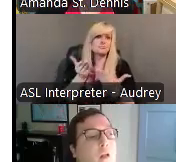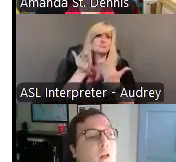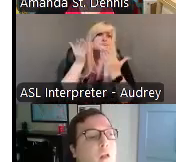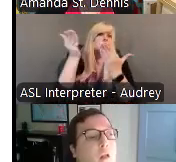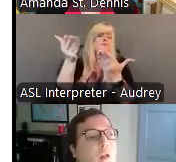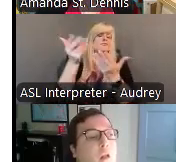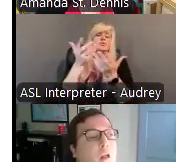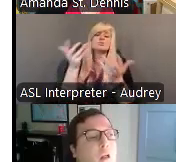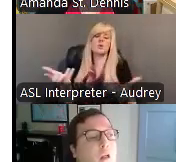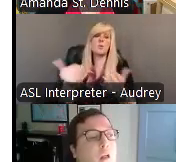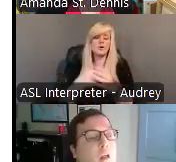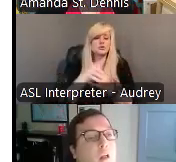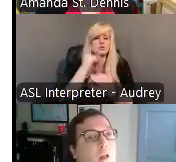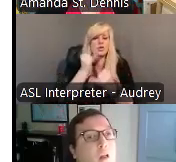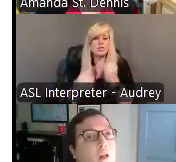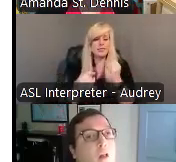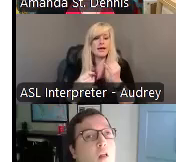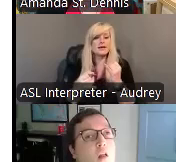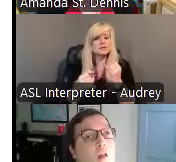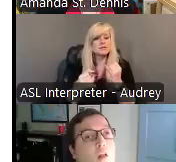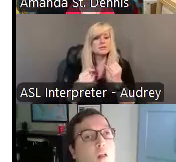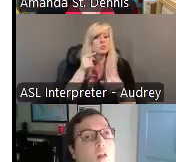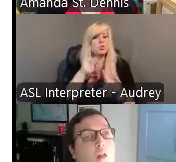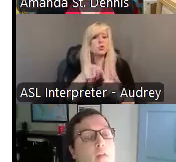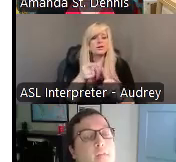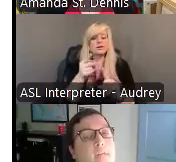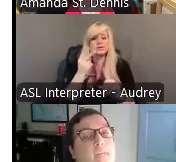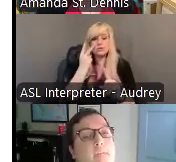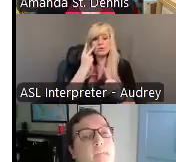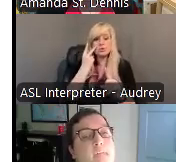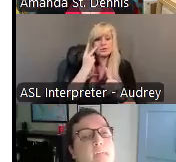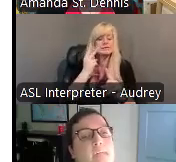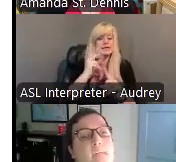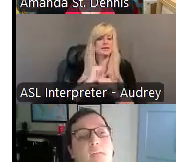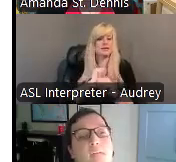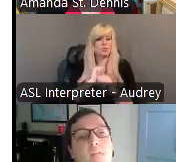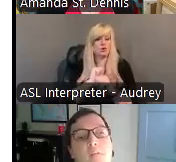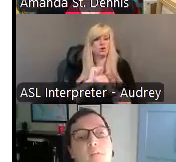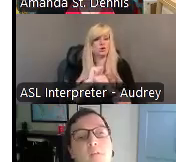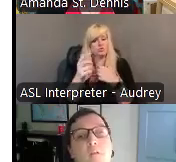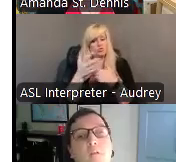point of see their worth and believe in them with researchers and colleagues, our partners